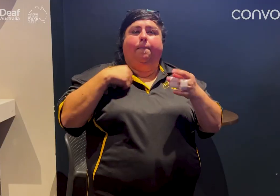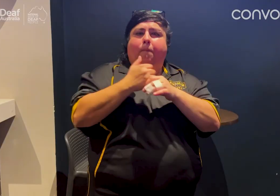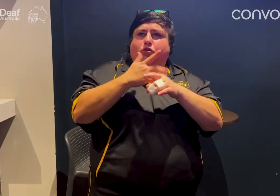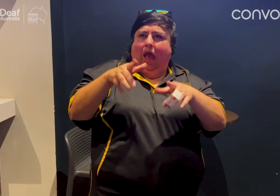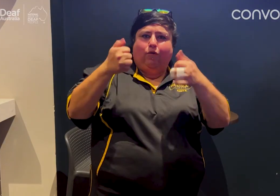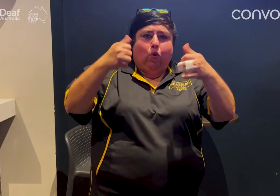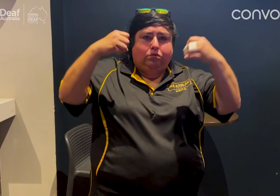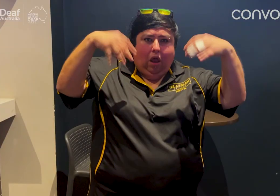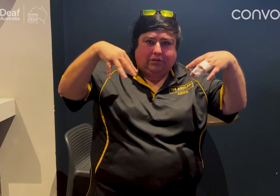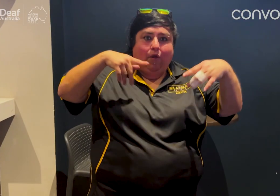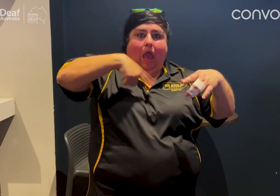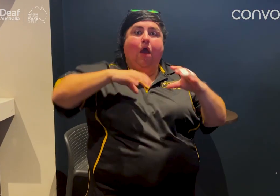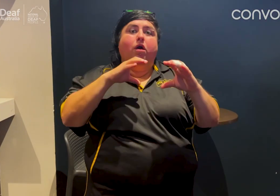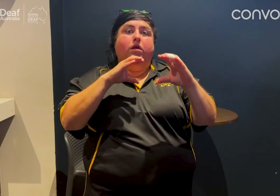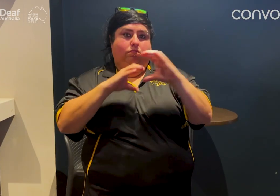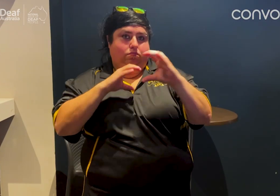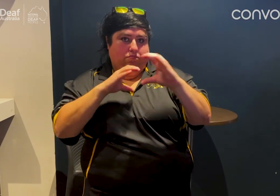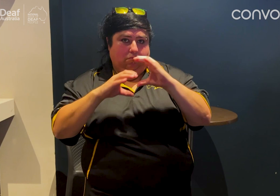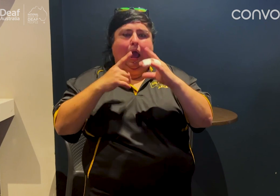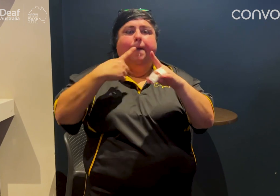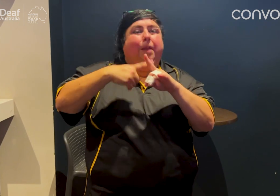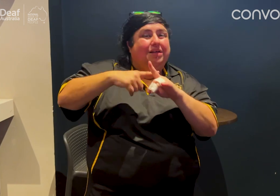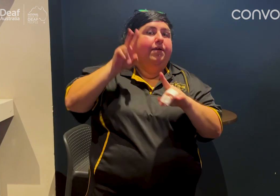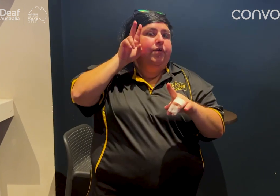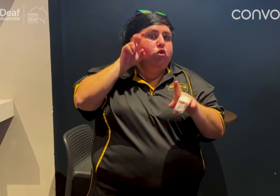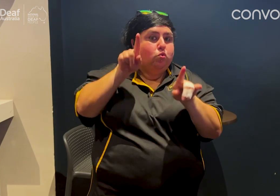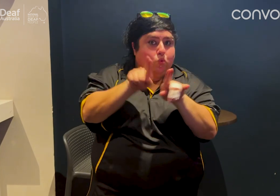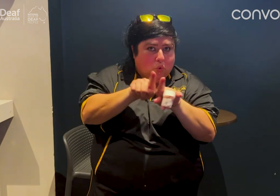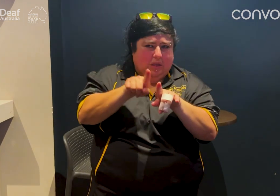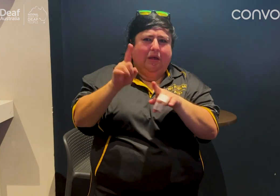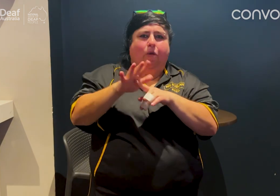We also ensure that the venues have good lighting for better visual communication and are friendly for those with low vision,